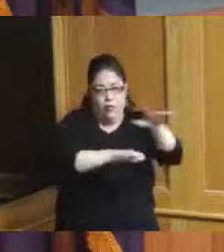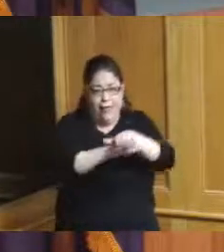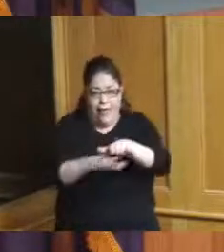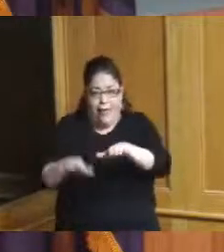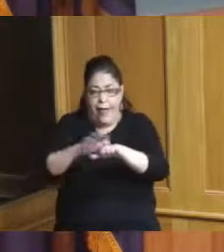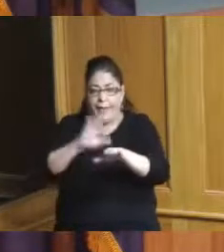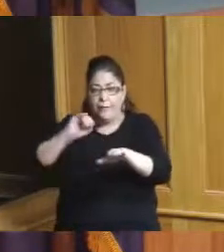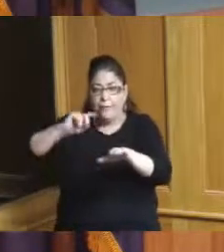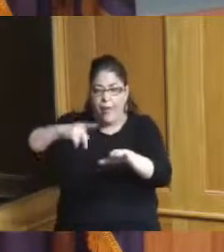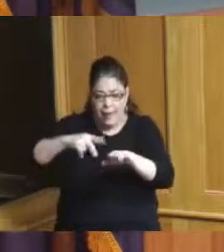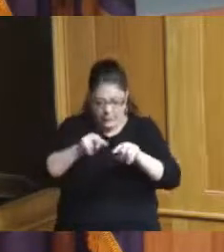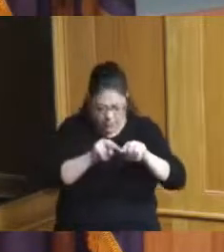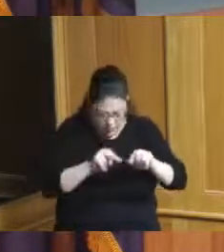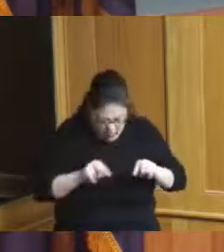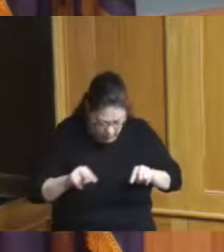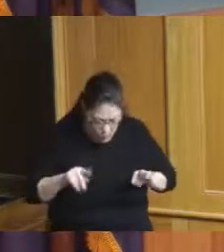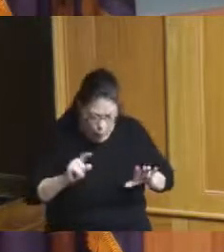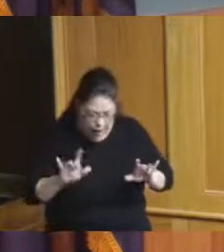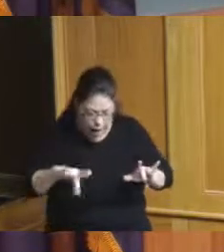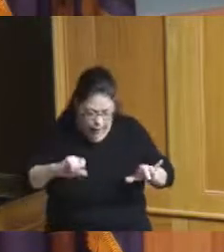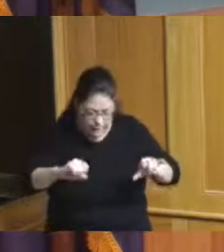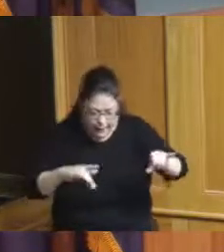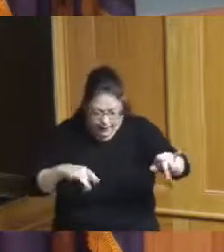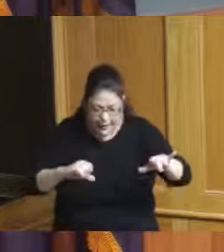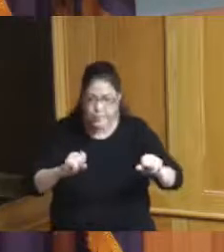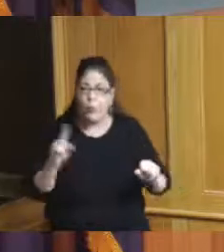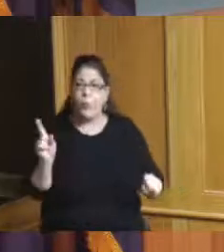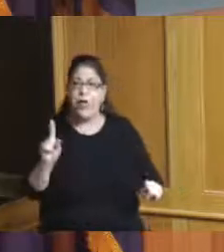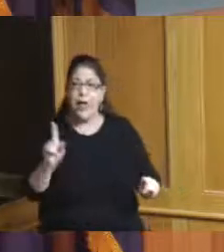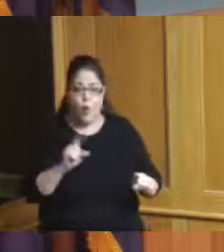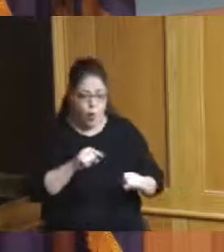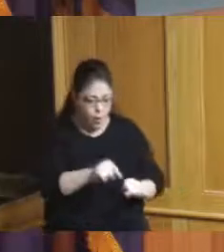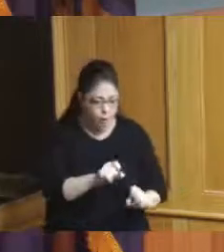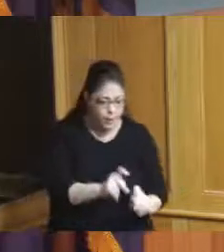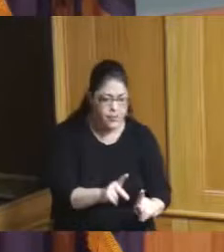that's something that I really would like we have a great opportunity with the dollars now